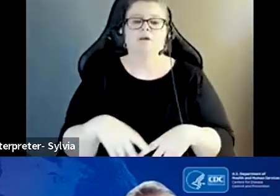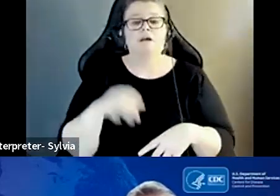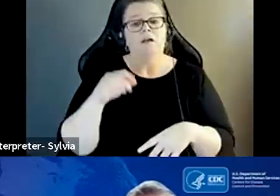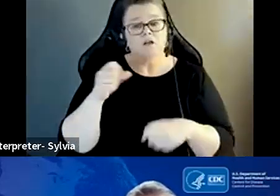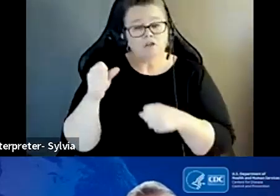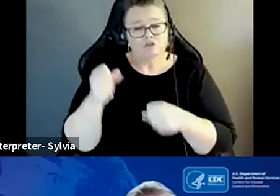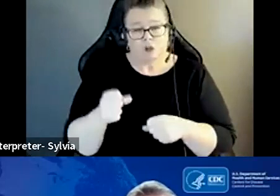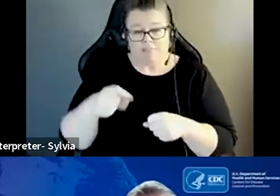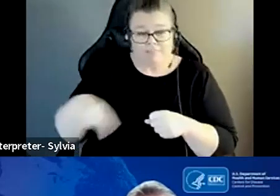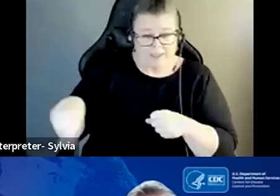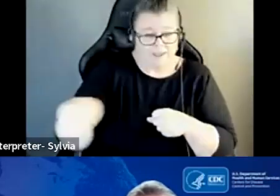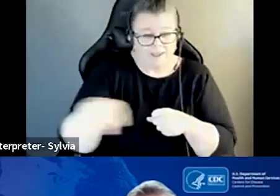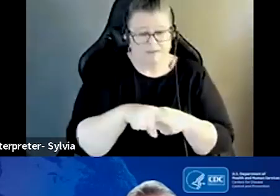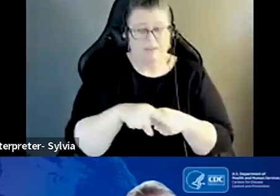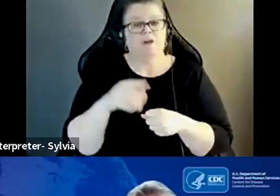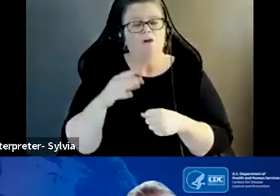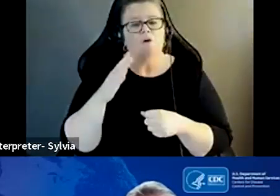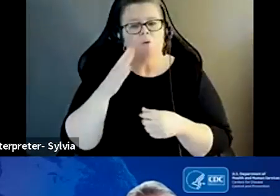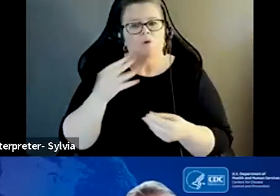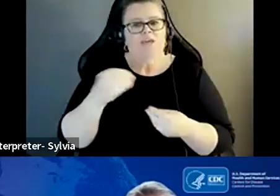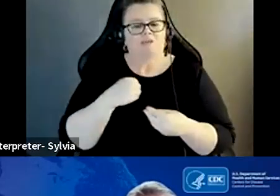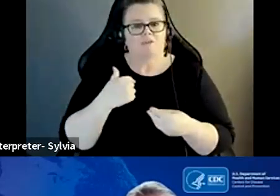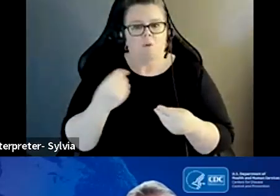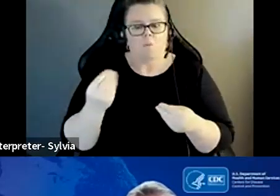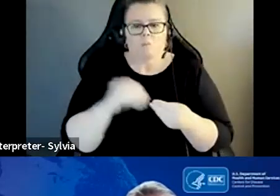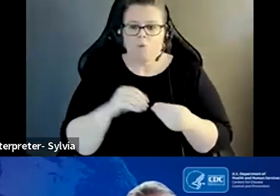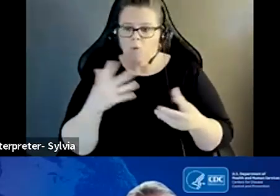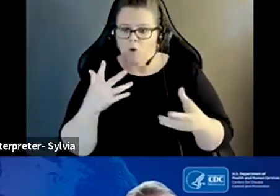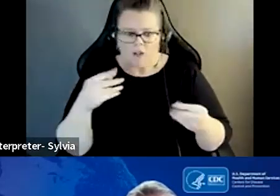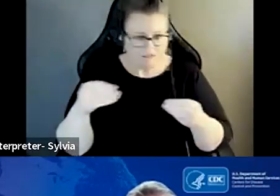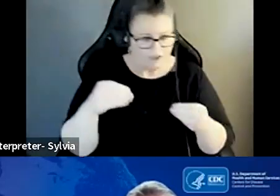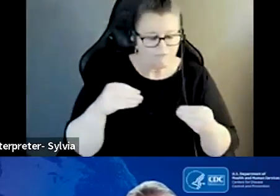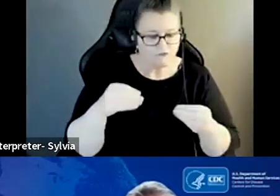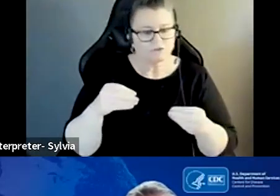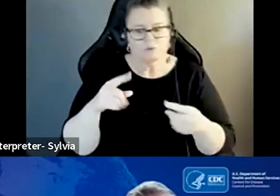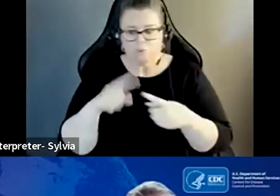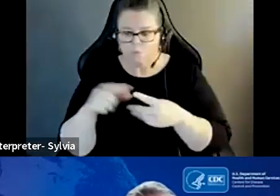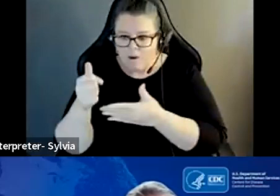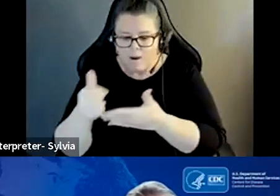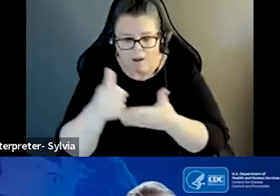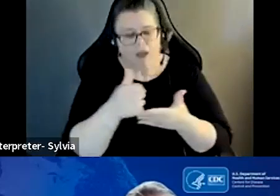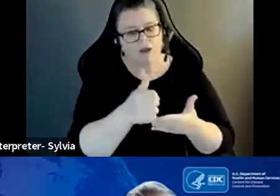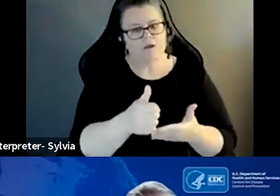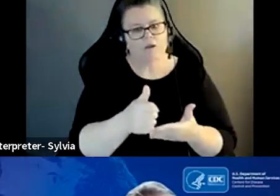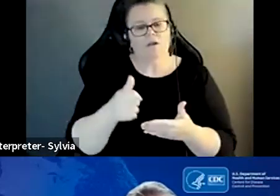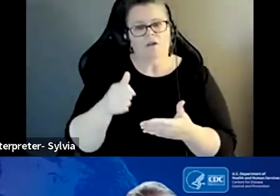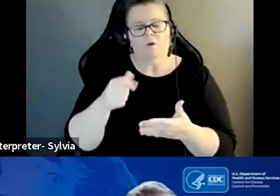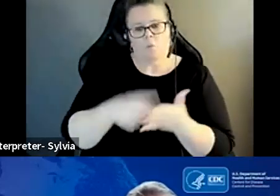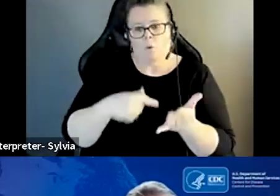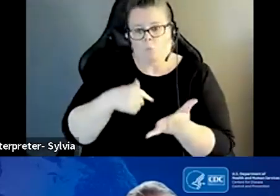an opportunity to leverage the capacity we've built, with critical investments in support of the COVID-19 response, and position us